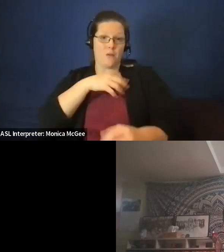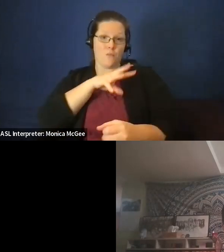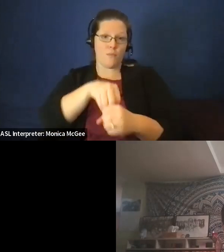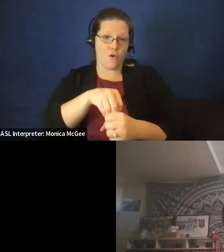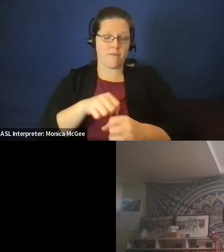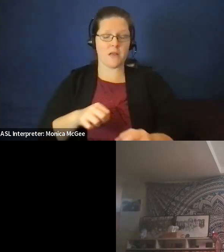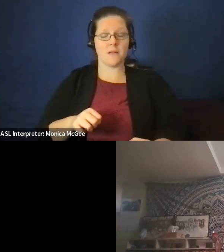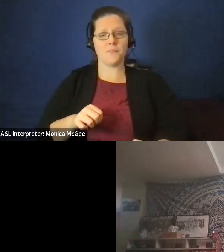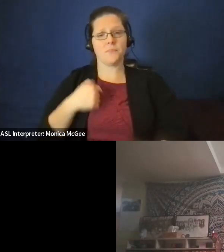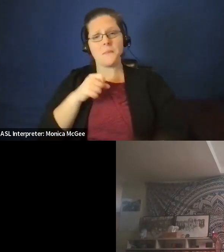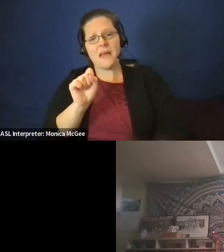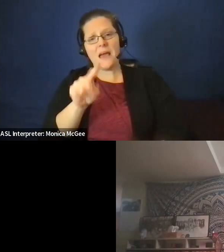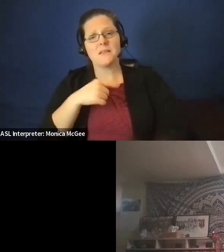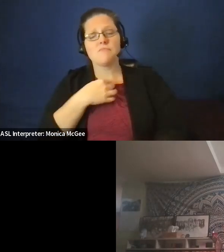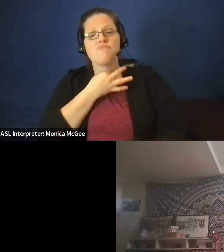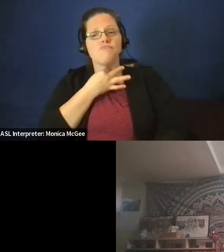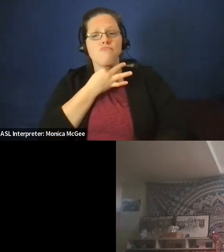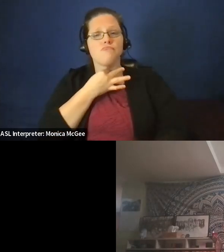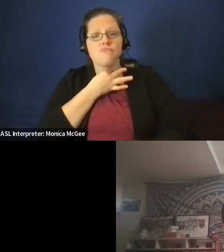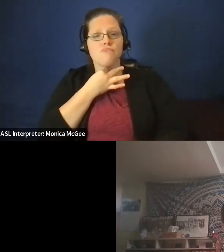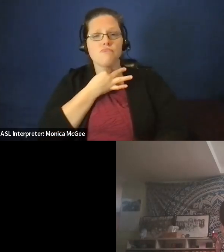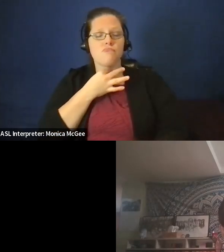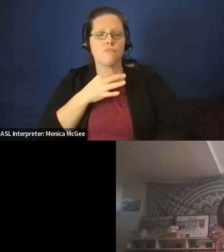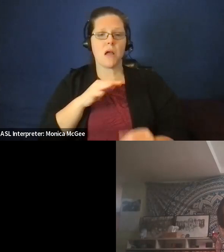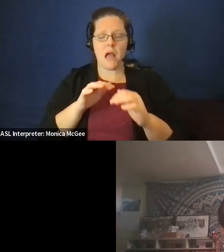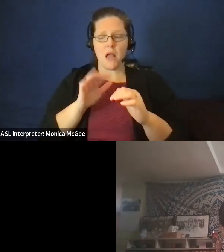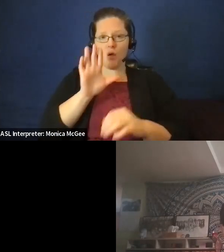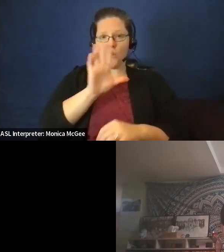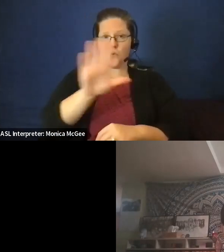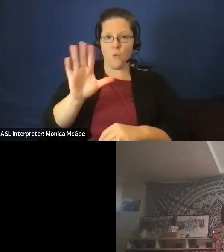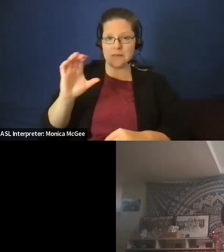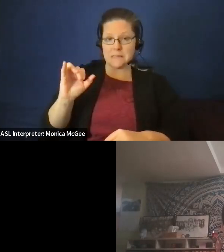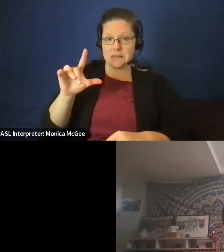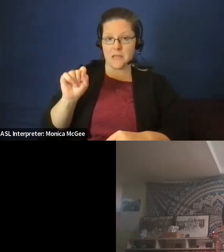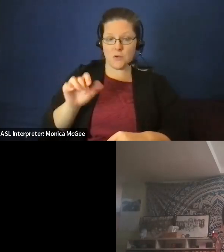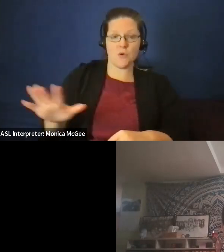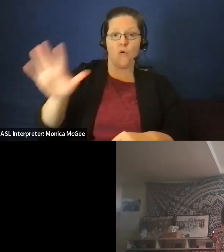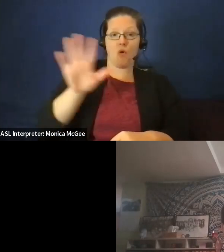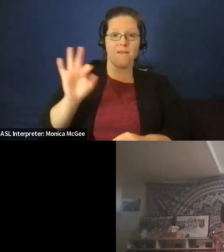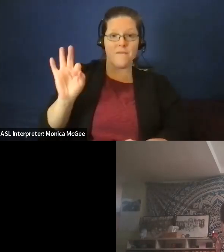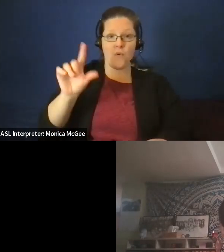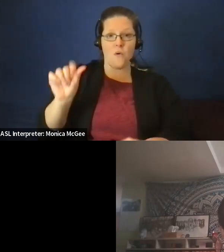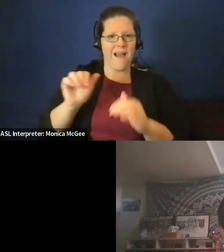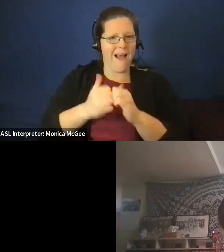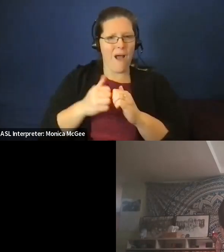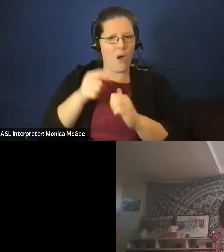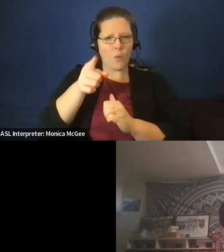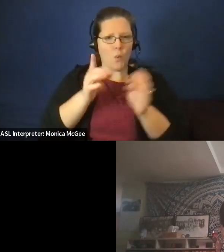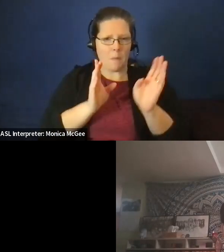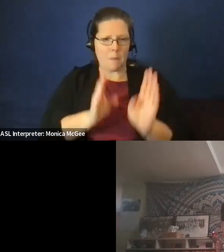throughout -- including with Red Cross and FEMA and the centers for